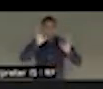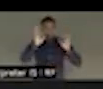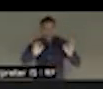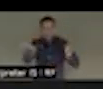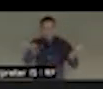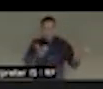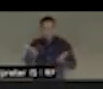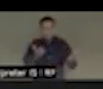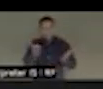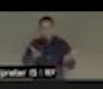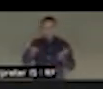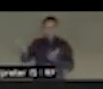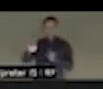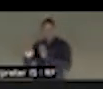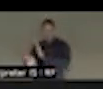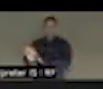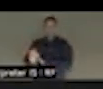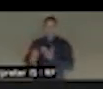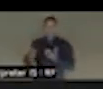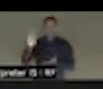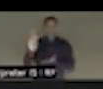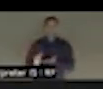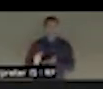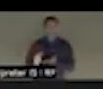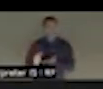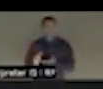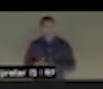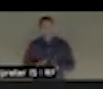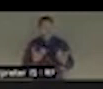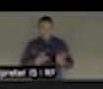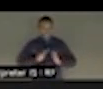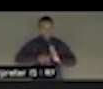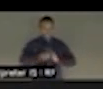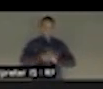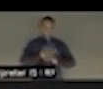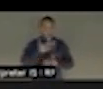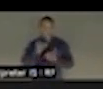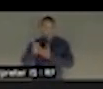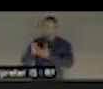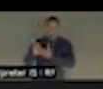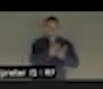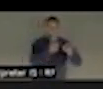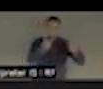And the project is an Erasmus Plus project started last year and will finish next year.